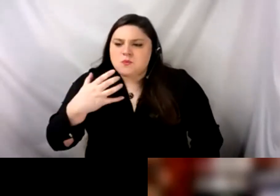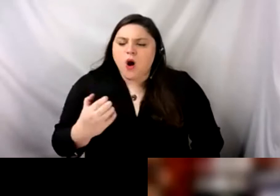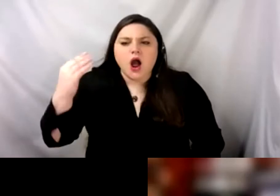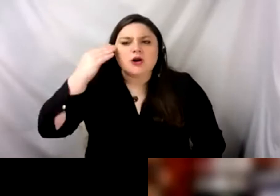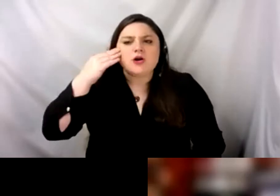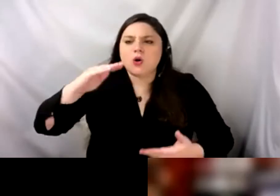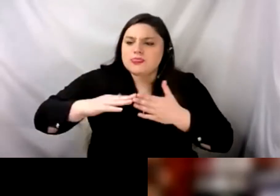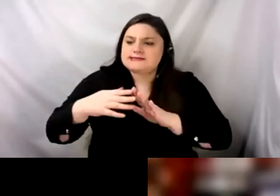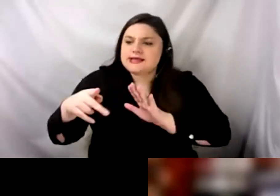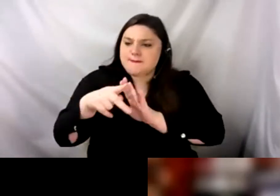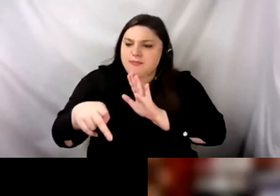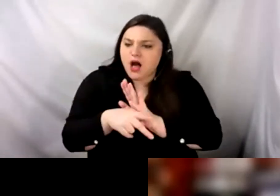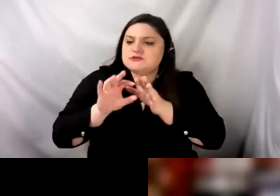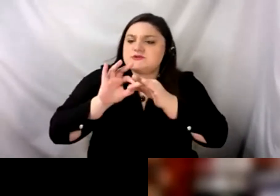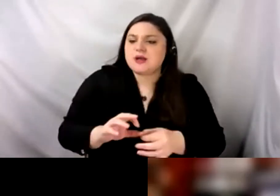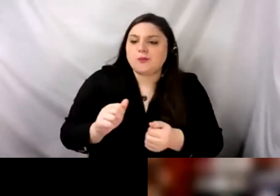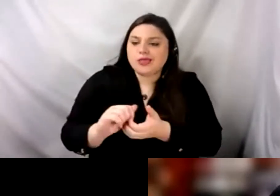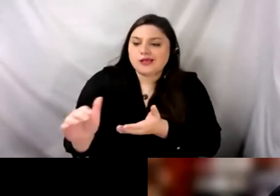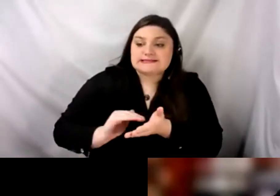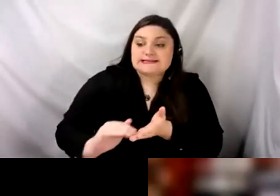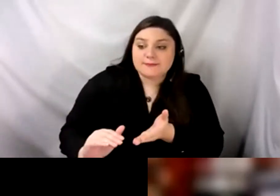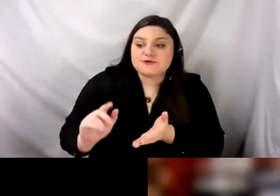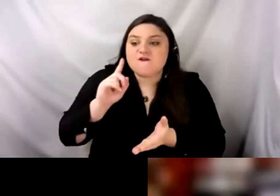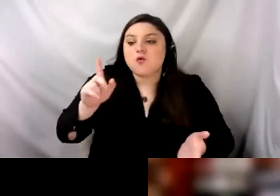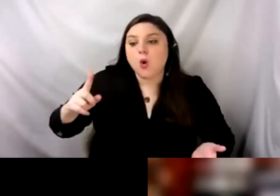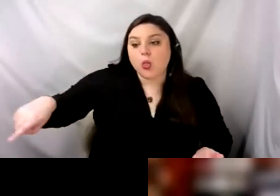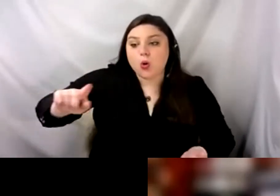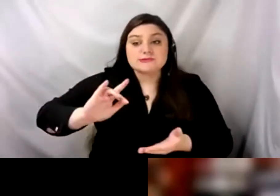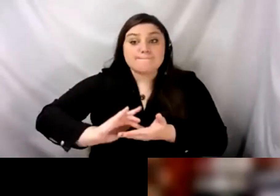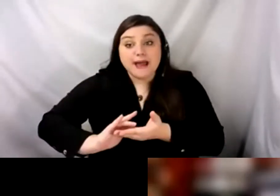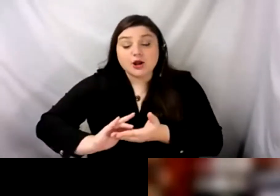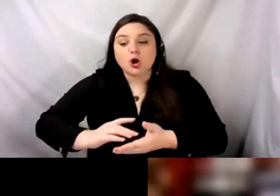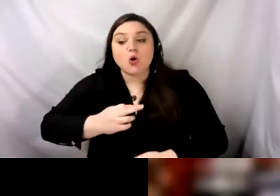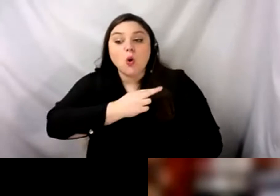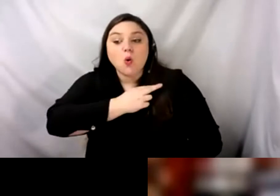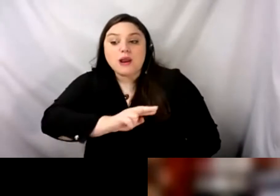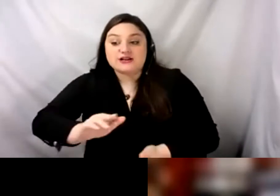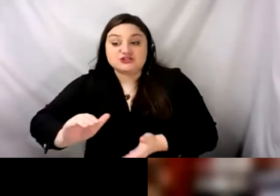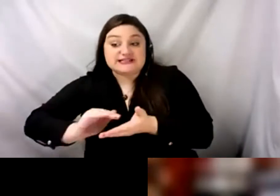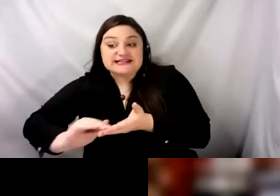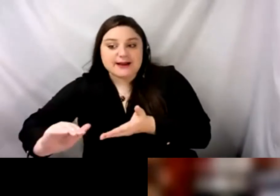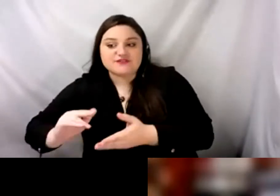There have been conflicting information -- I don't know if you have any clarifications around that. GONZALO: Yes.